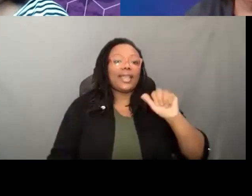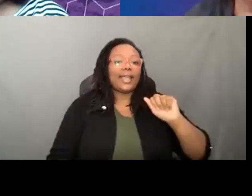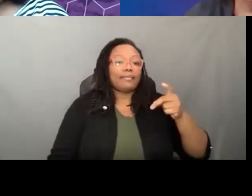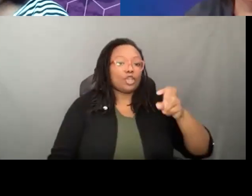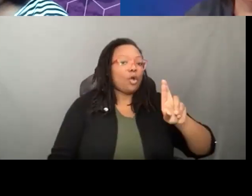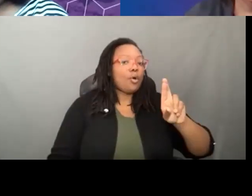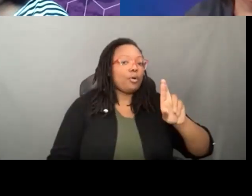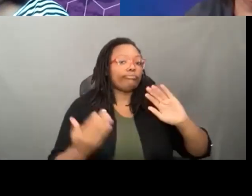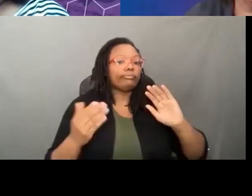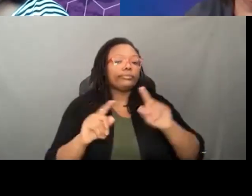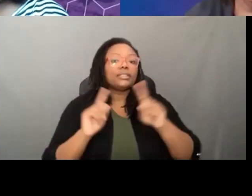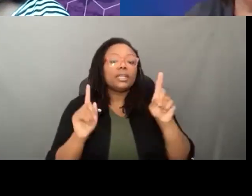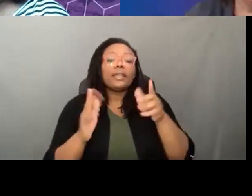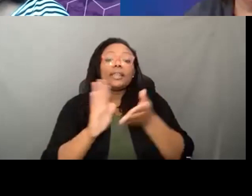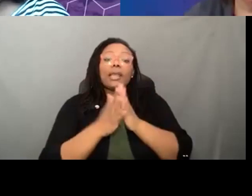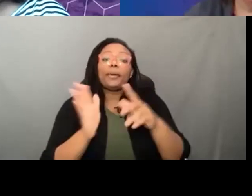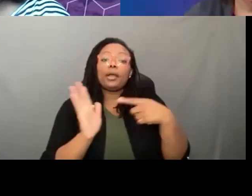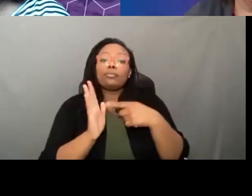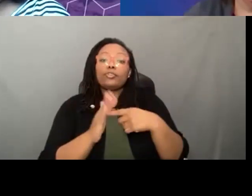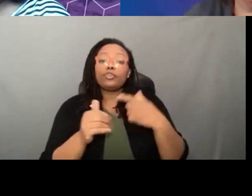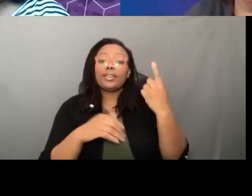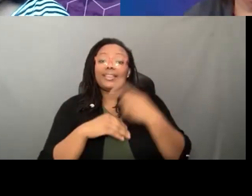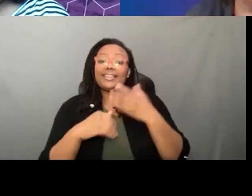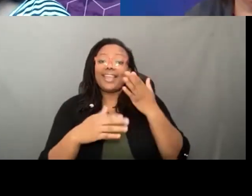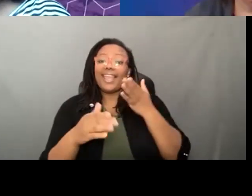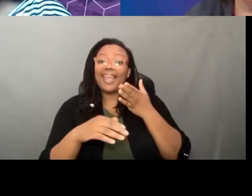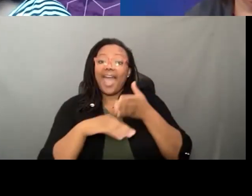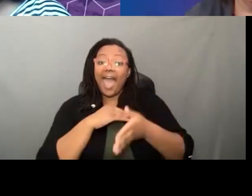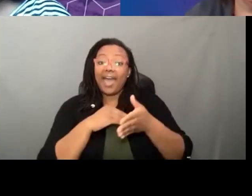They become due the day after the end date of the award.